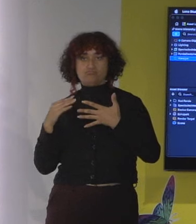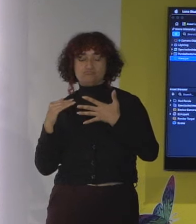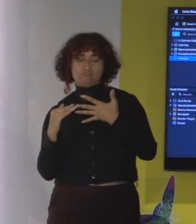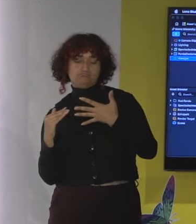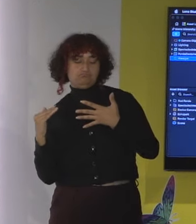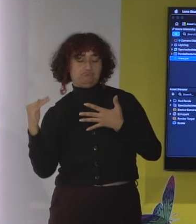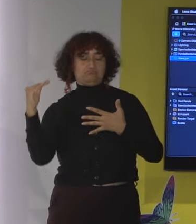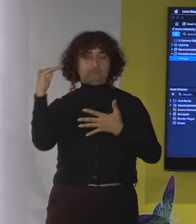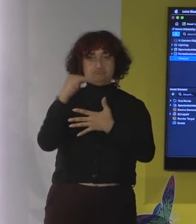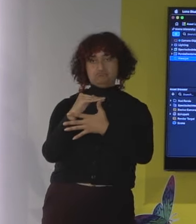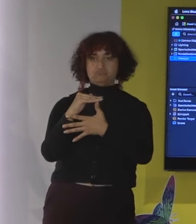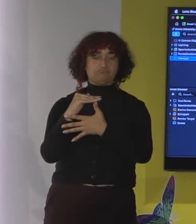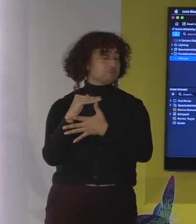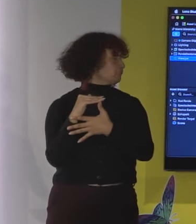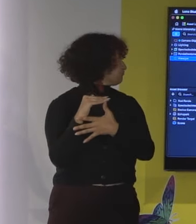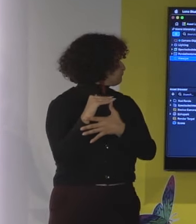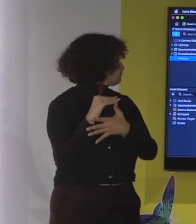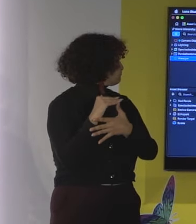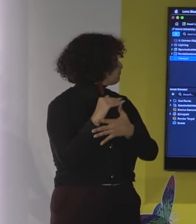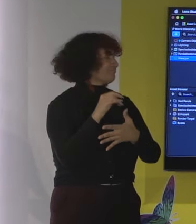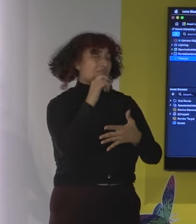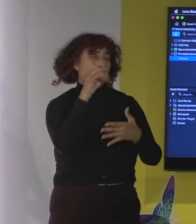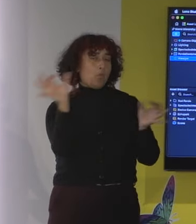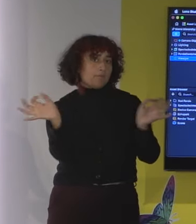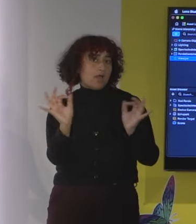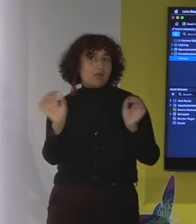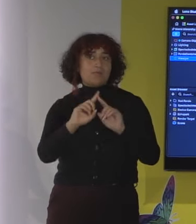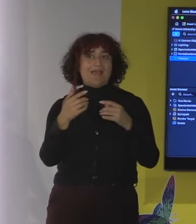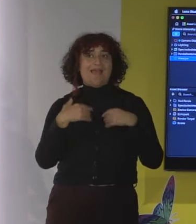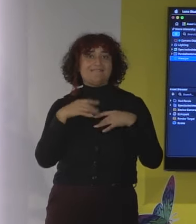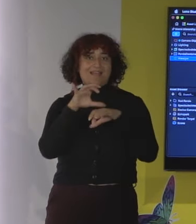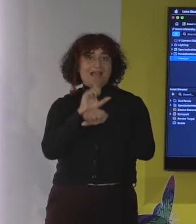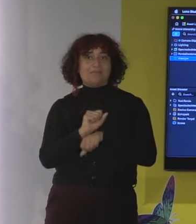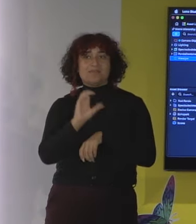And let's... This won't matter, but I have a habit of zeroing out the transform.